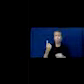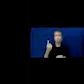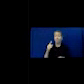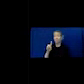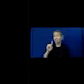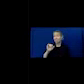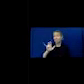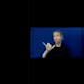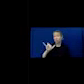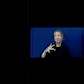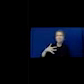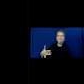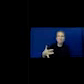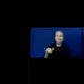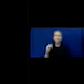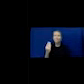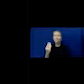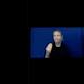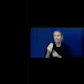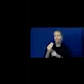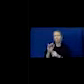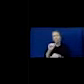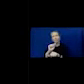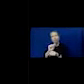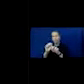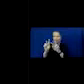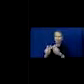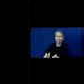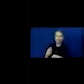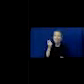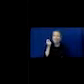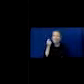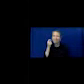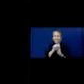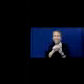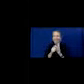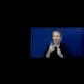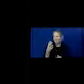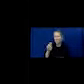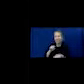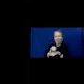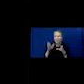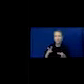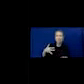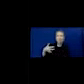of vocational assessments, where a state vocational rehabilitation counselor might go through